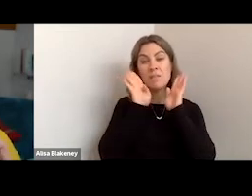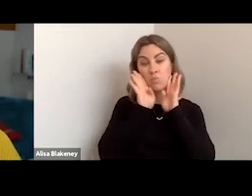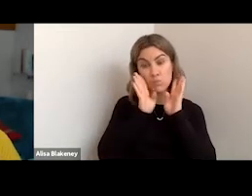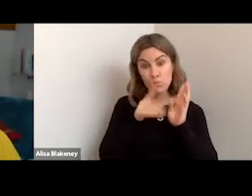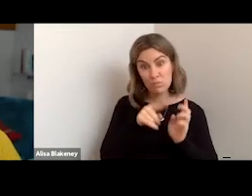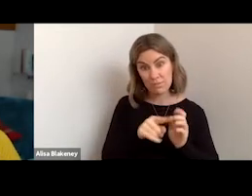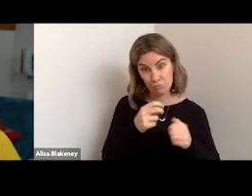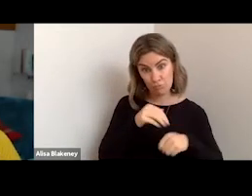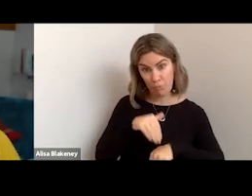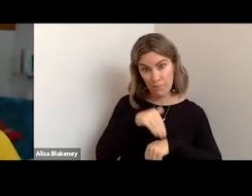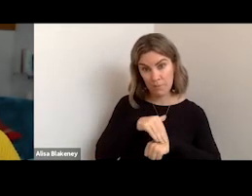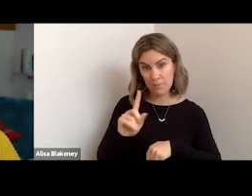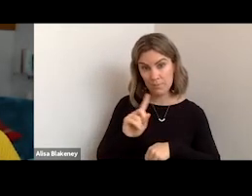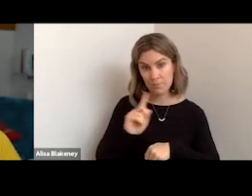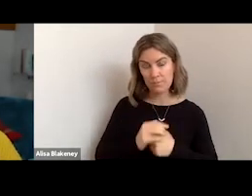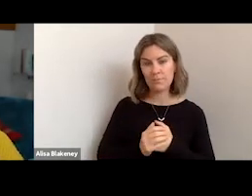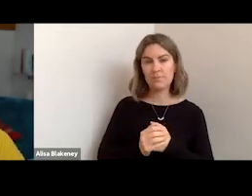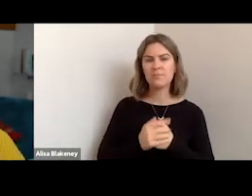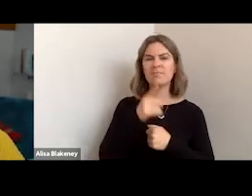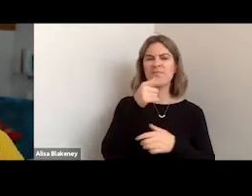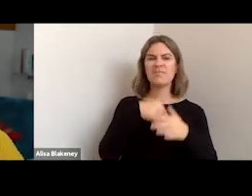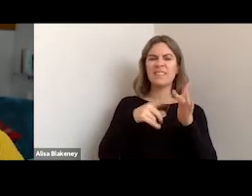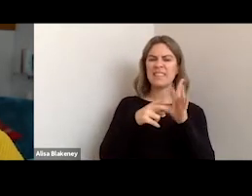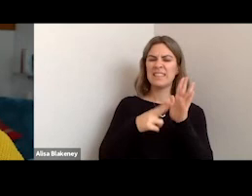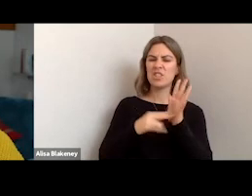When you're in your "insights"